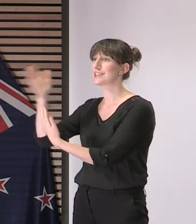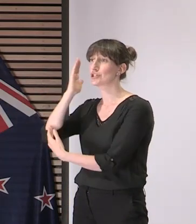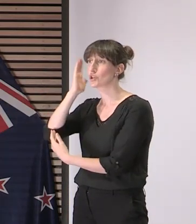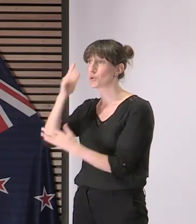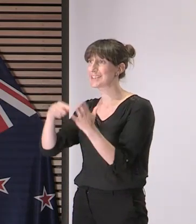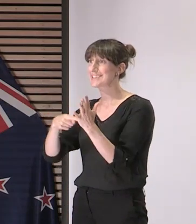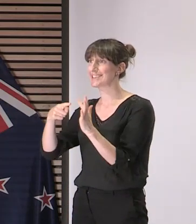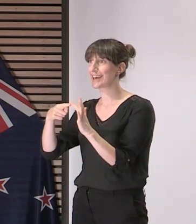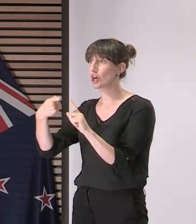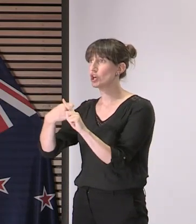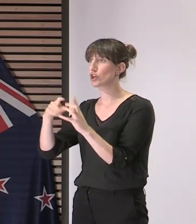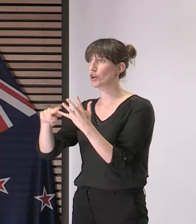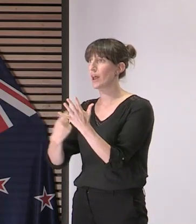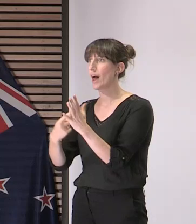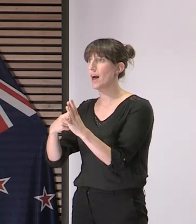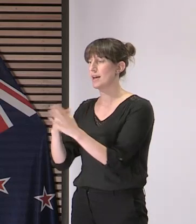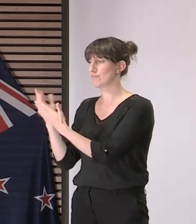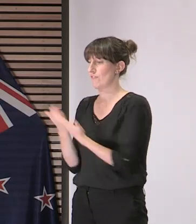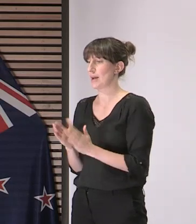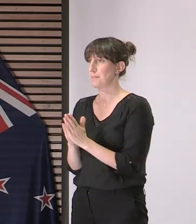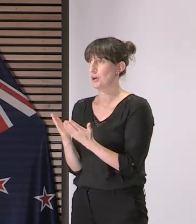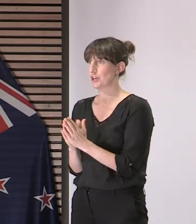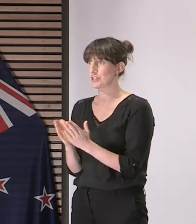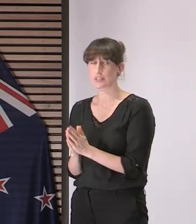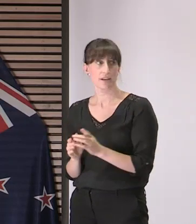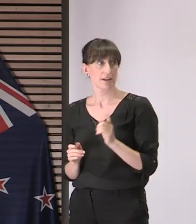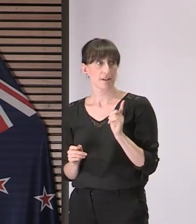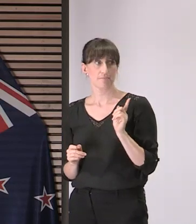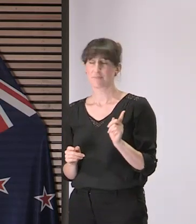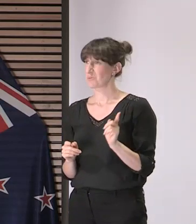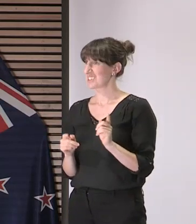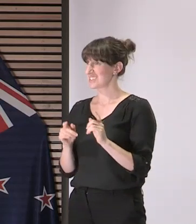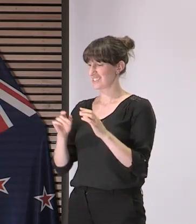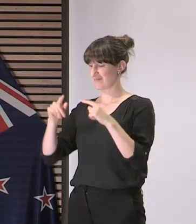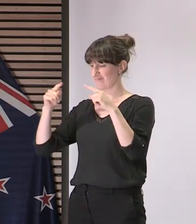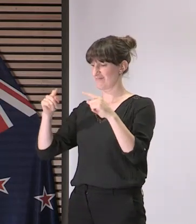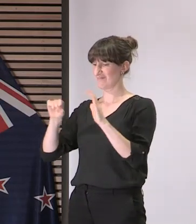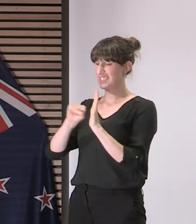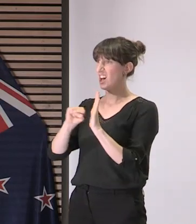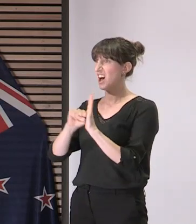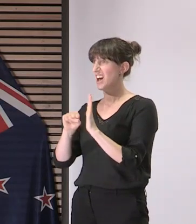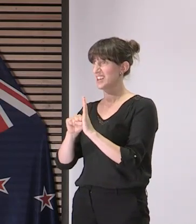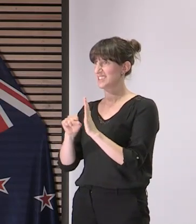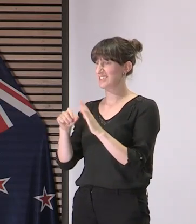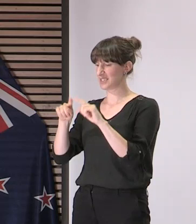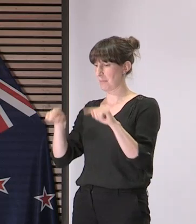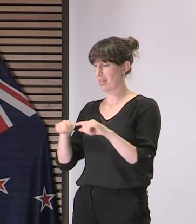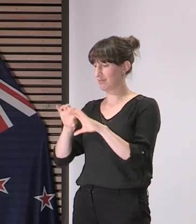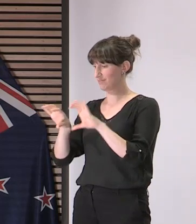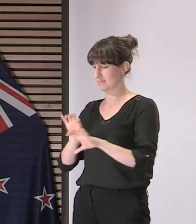there. There's some work books